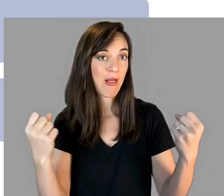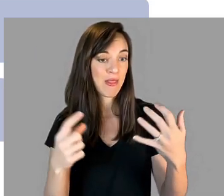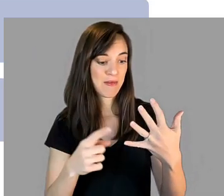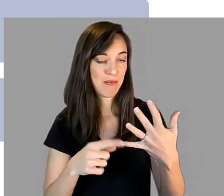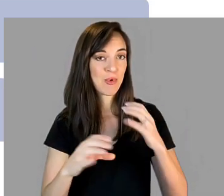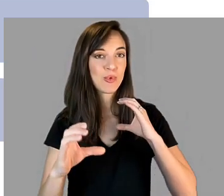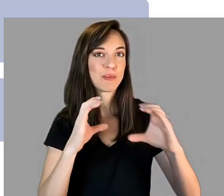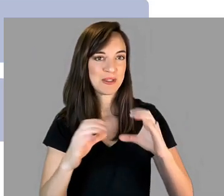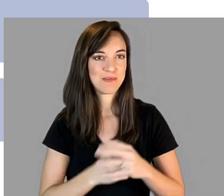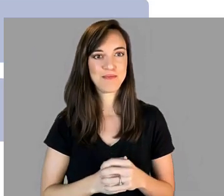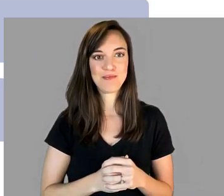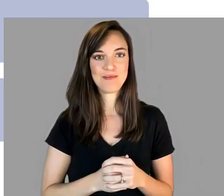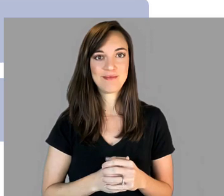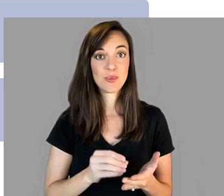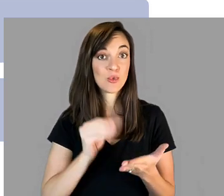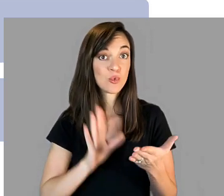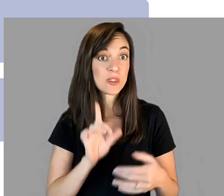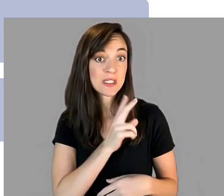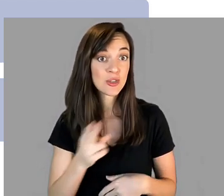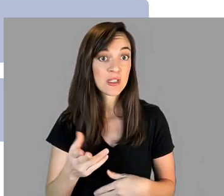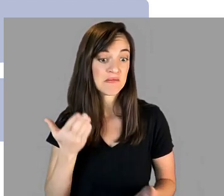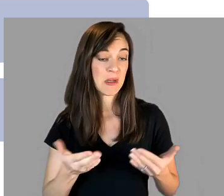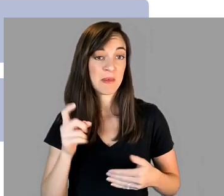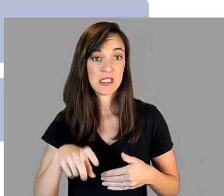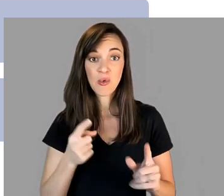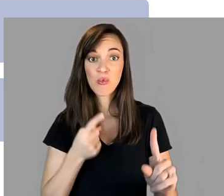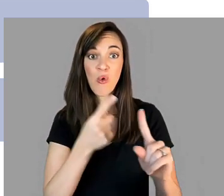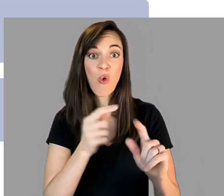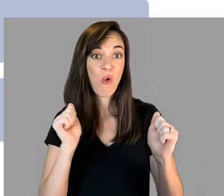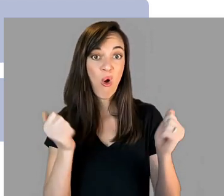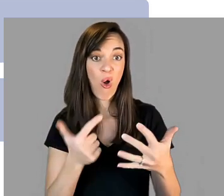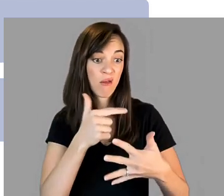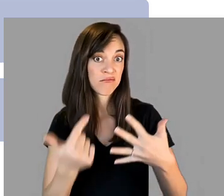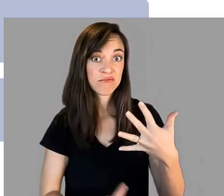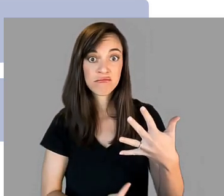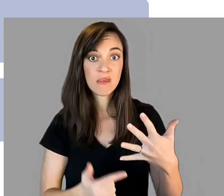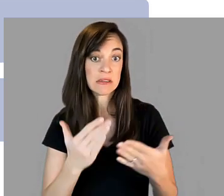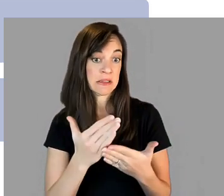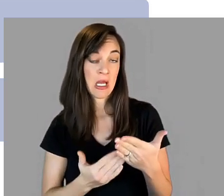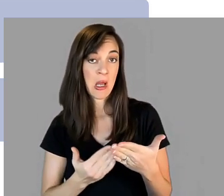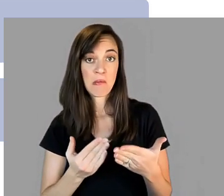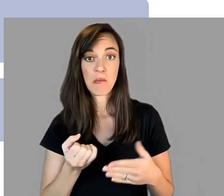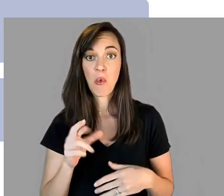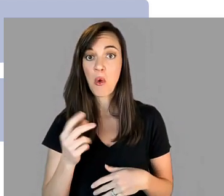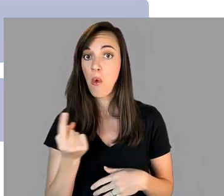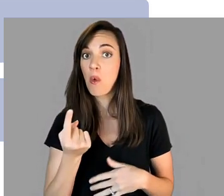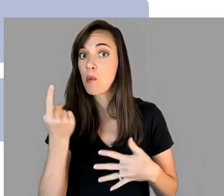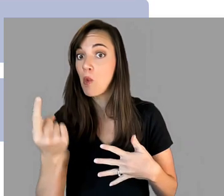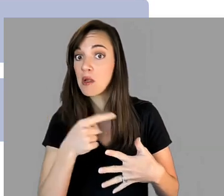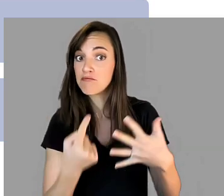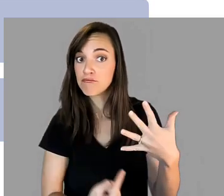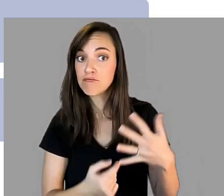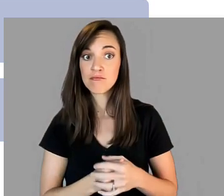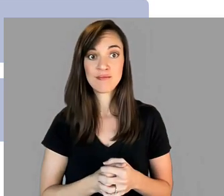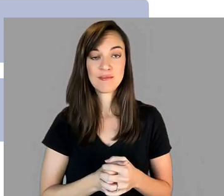Students who are deaf/hard of hearing may need goals in all of these areas, some of these areas, or only one of these areas.